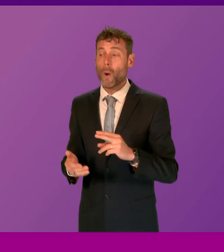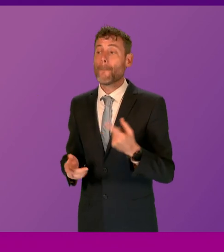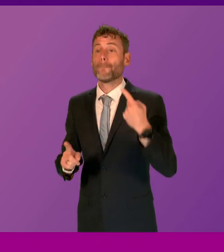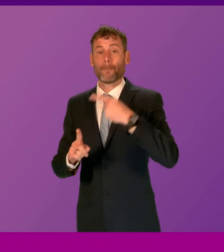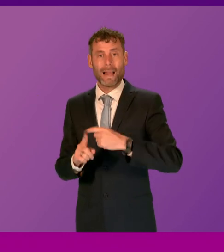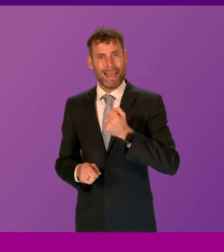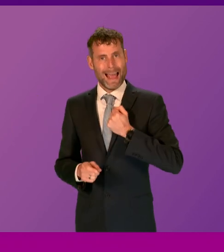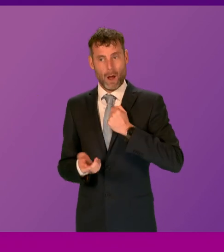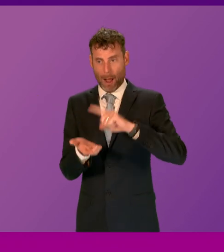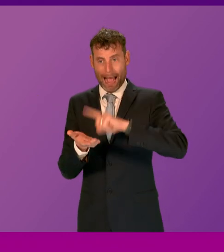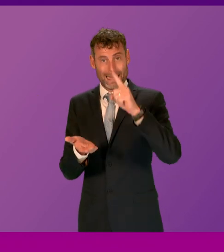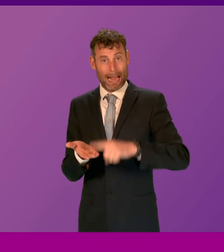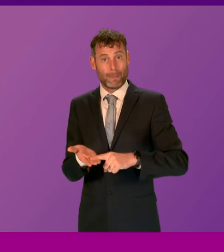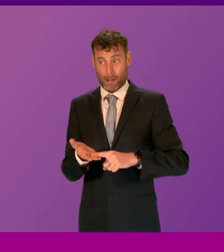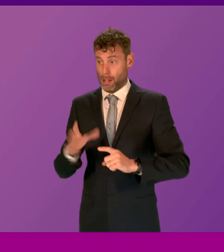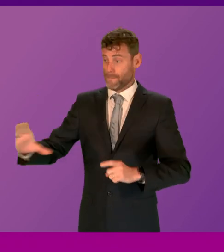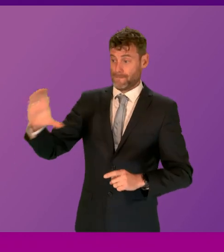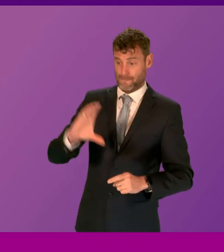affects health infrastructure.